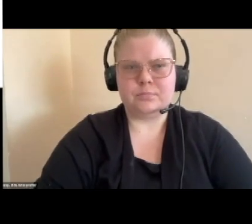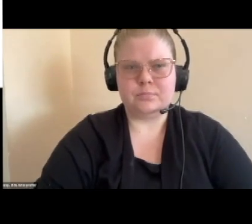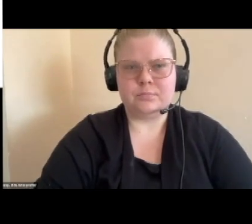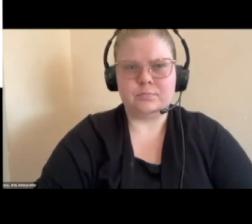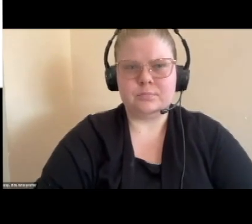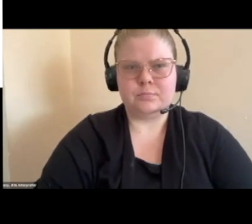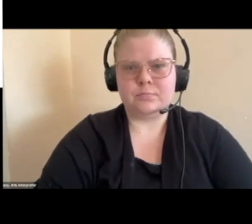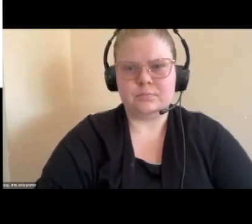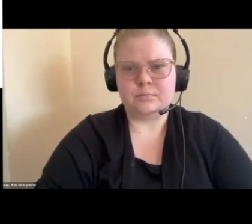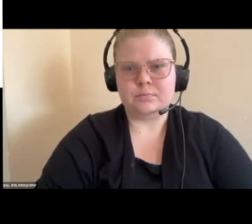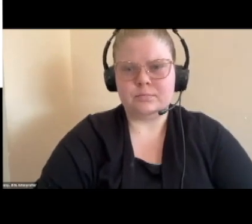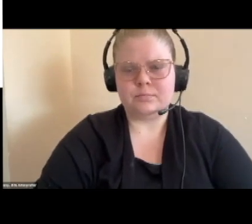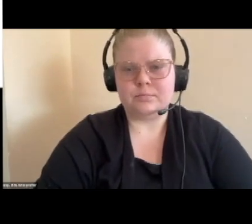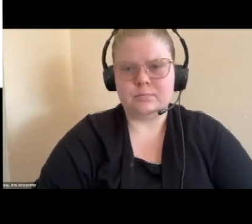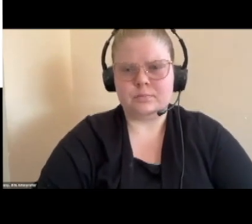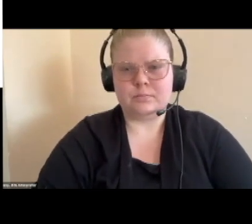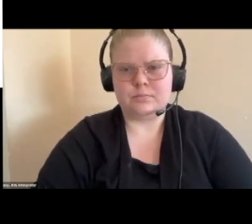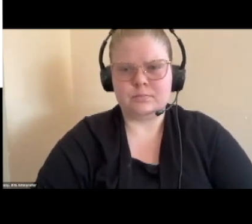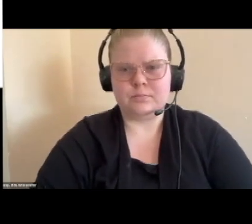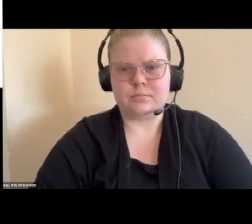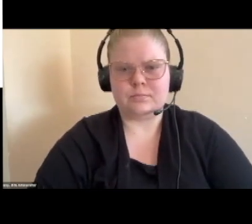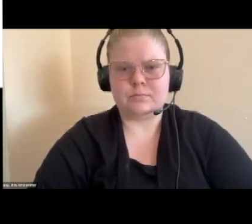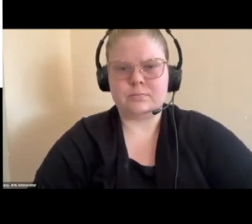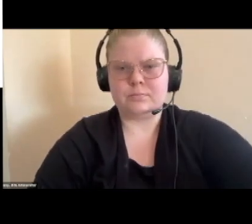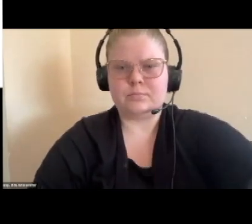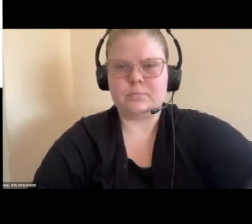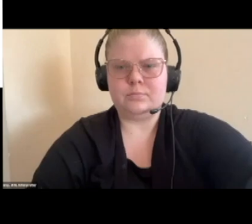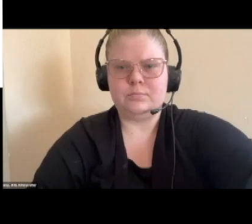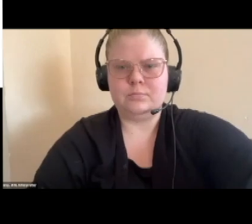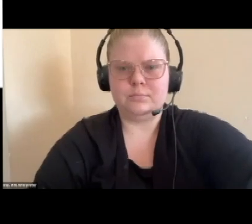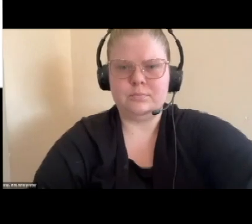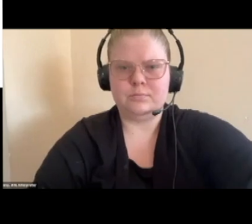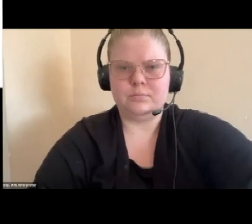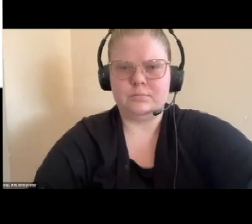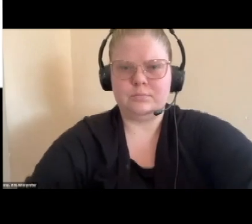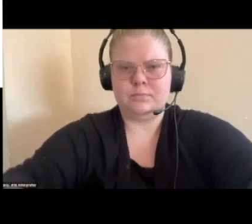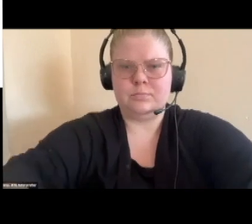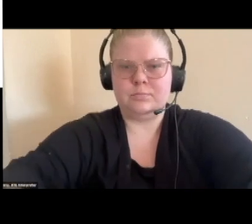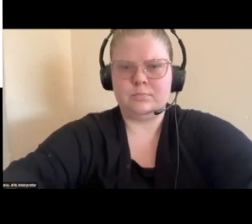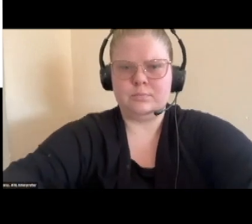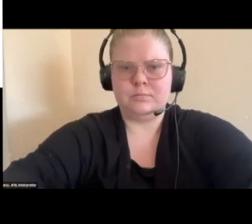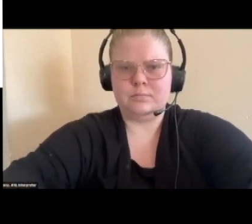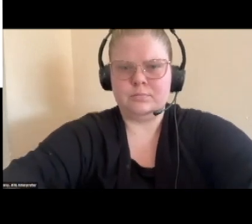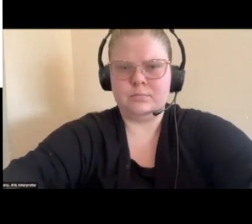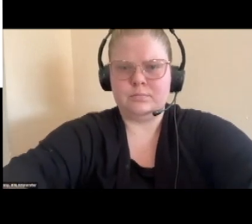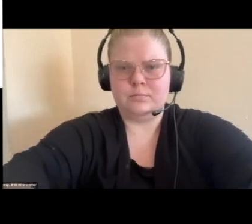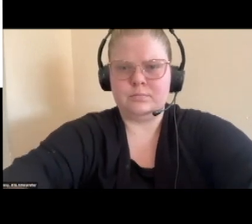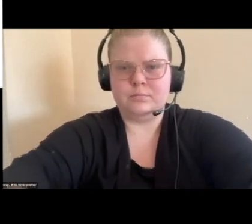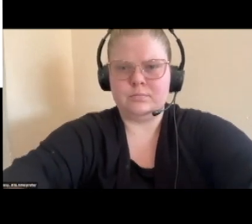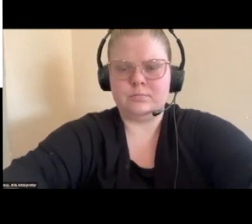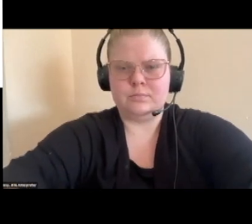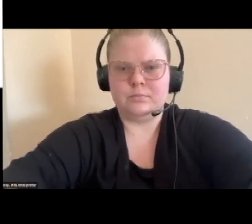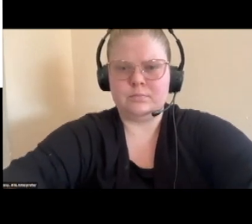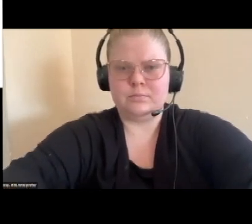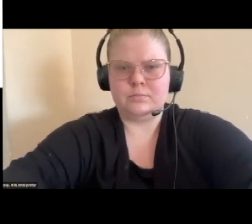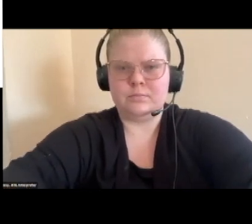the intellectual and developmental disability system is really made great progress in rebalancing.